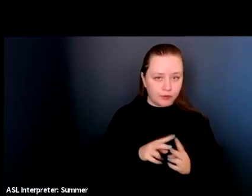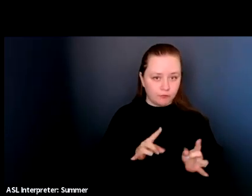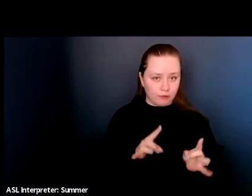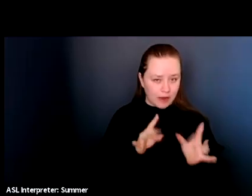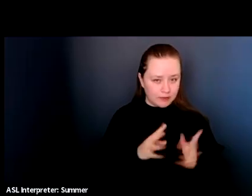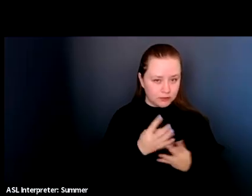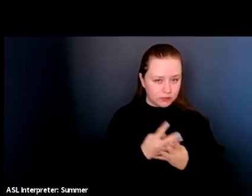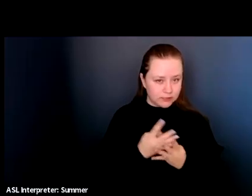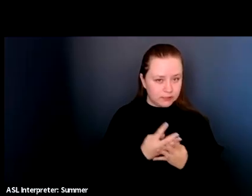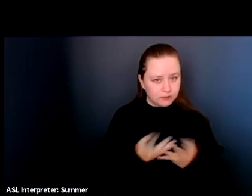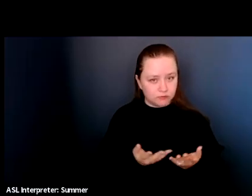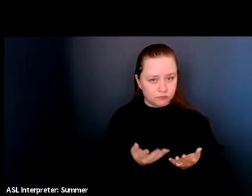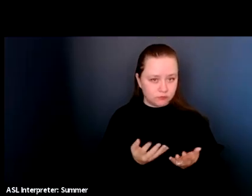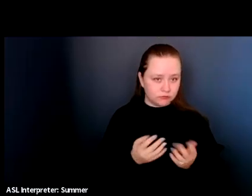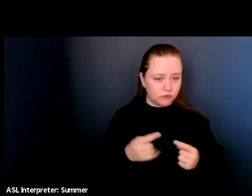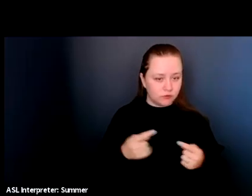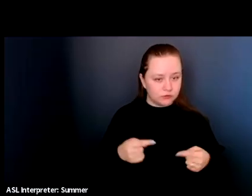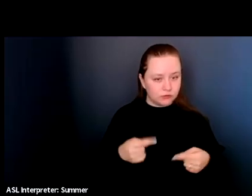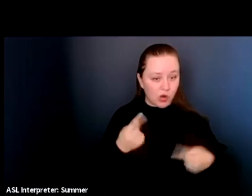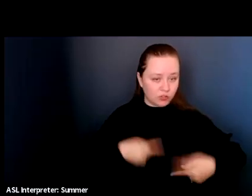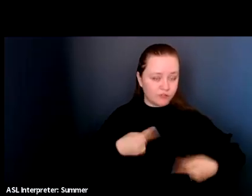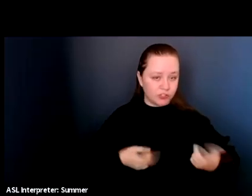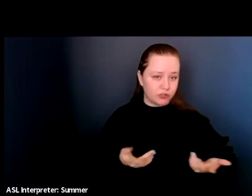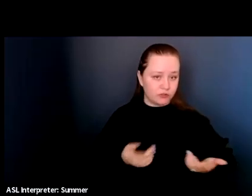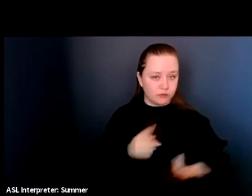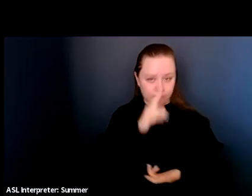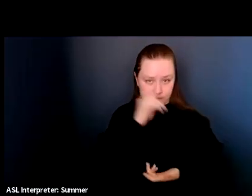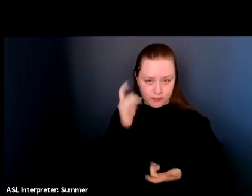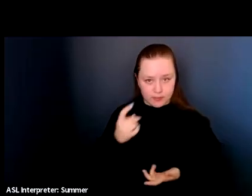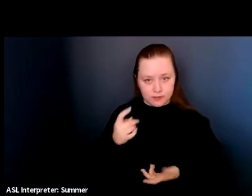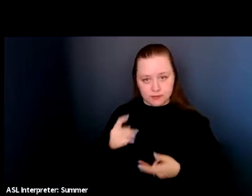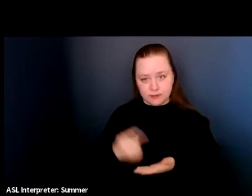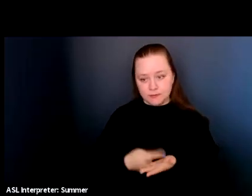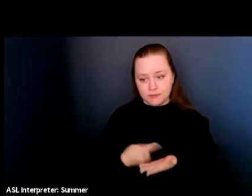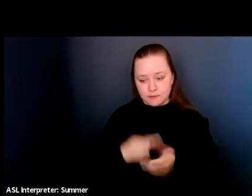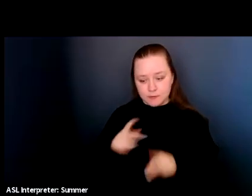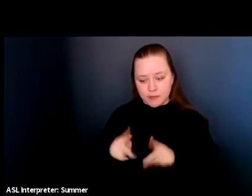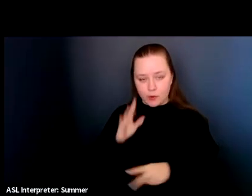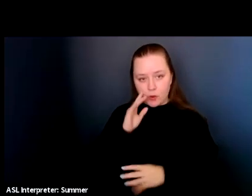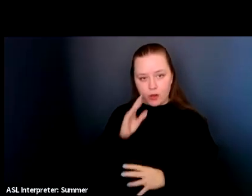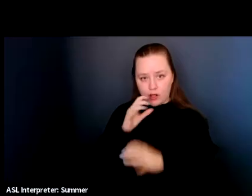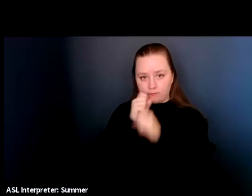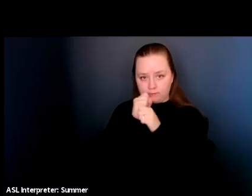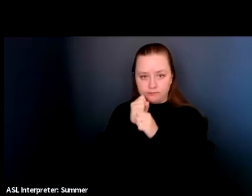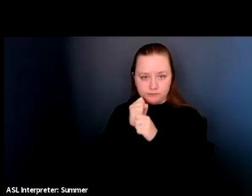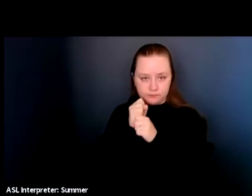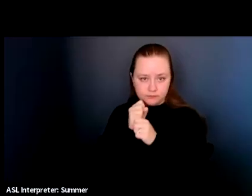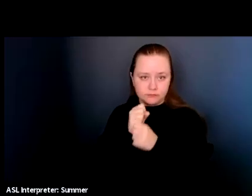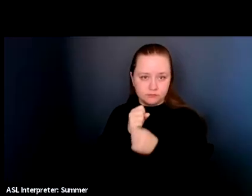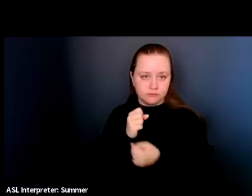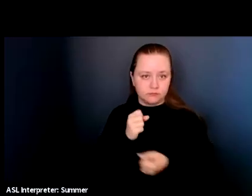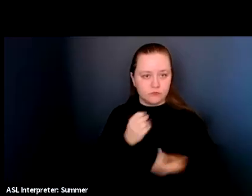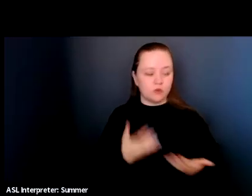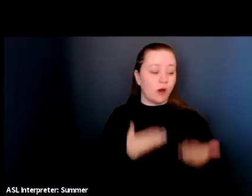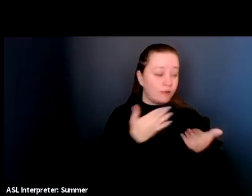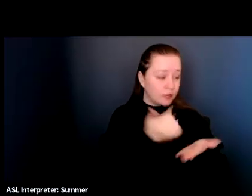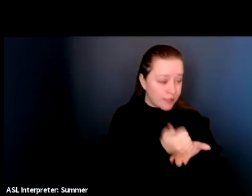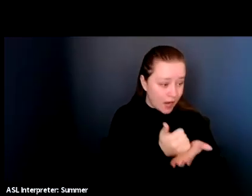So sometimes the best advice is saying, if the offering the help without making people self disclose.